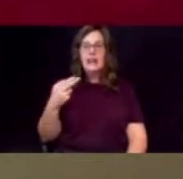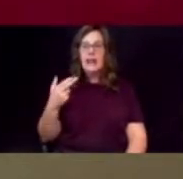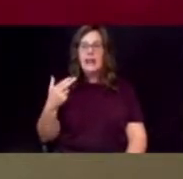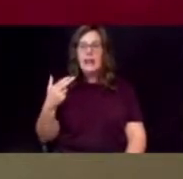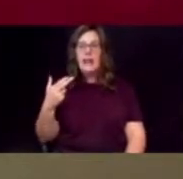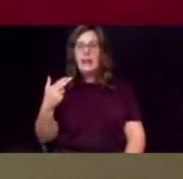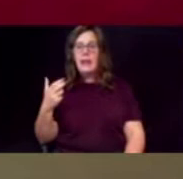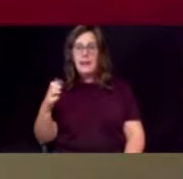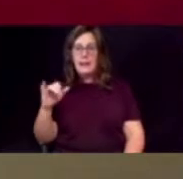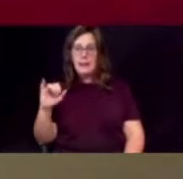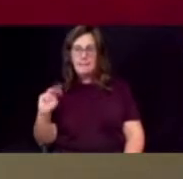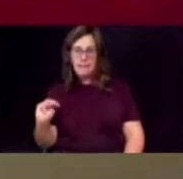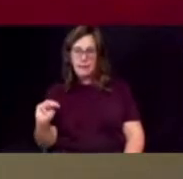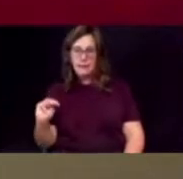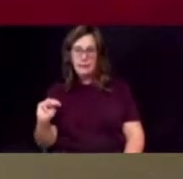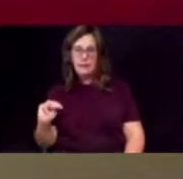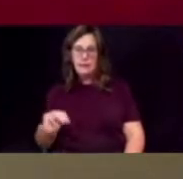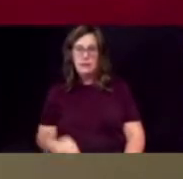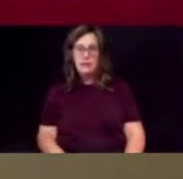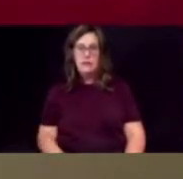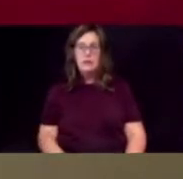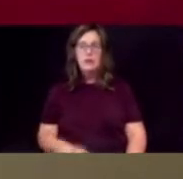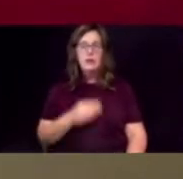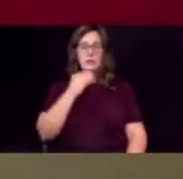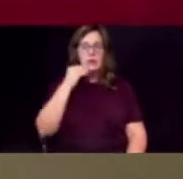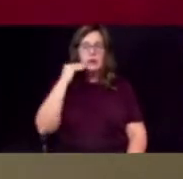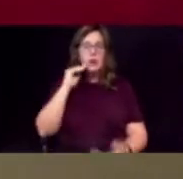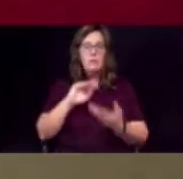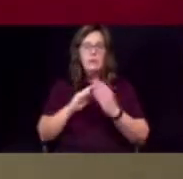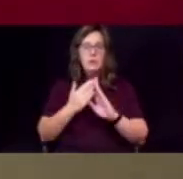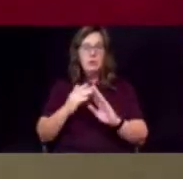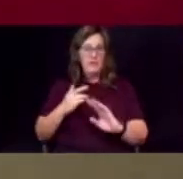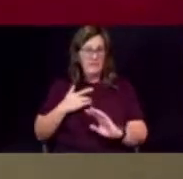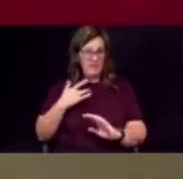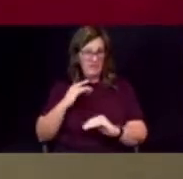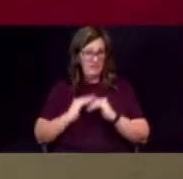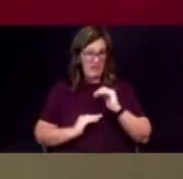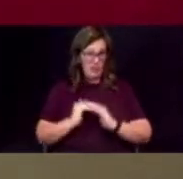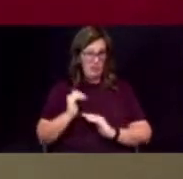i in my home community do i feel at home that's a very complex question for me because it depends